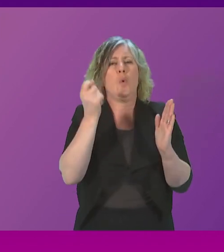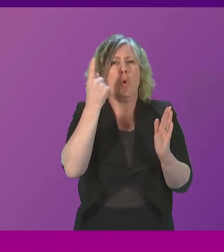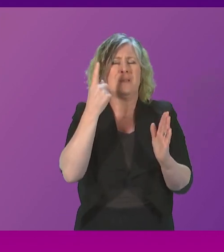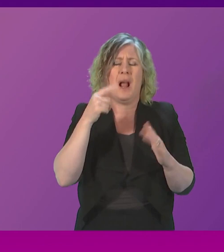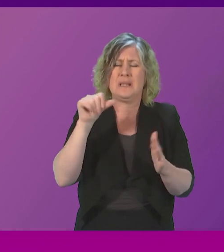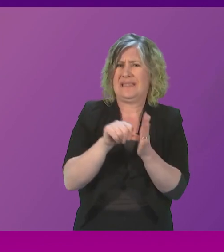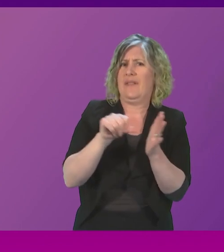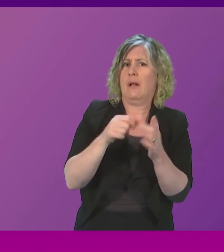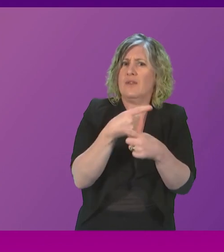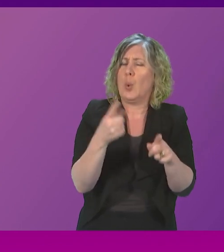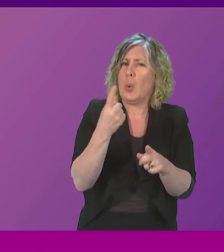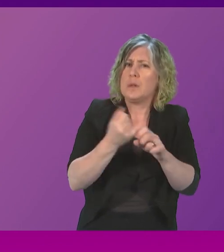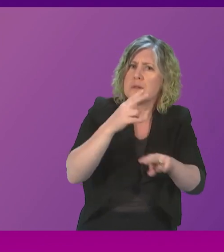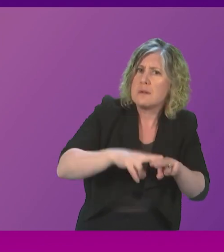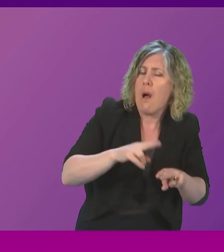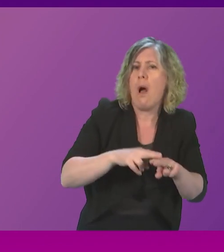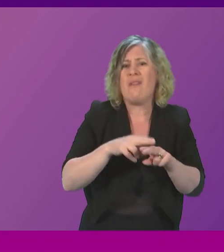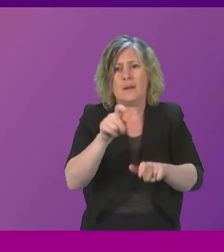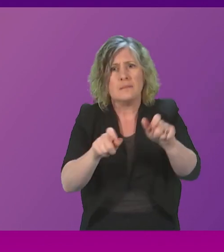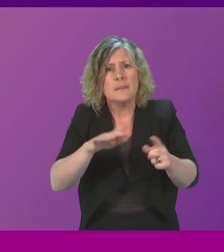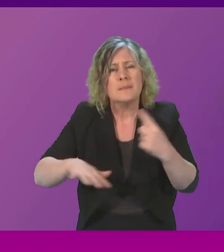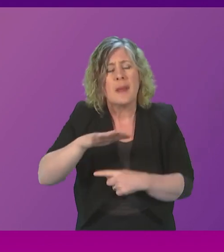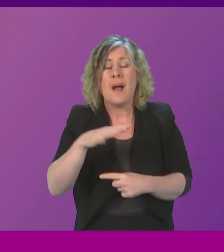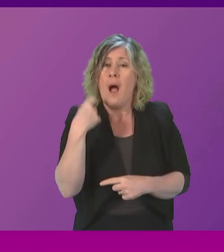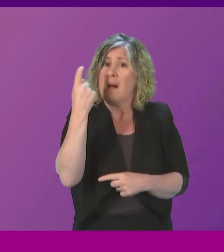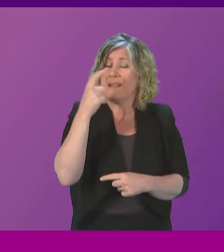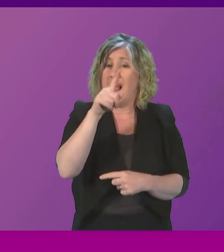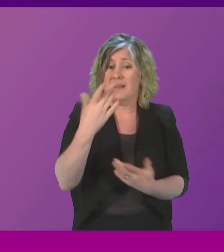However, we recognise the financial challenges that local authorities are facing.